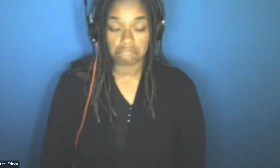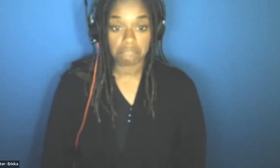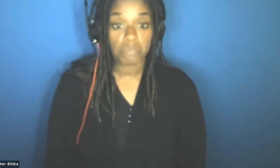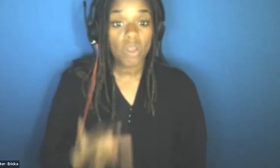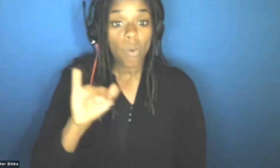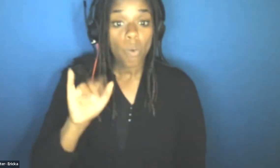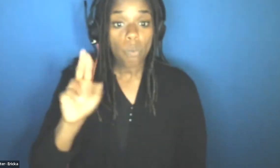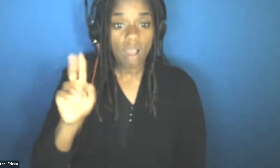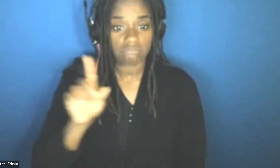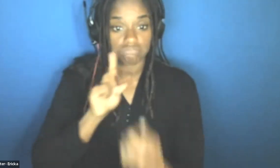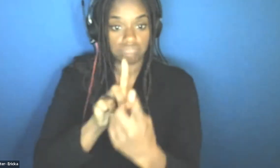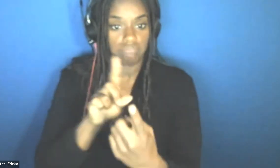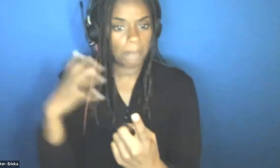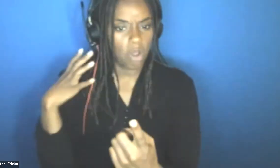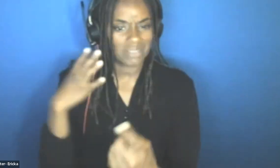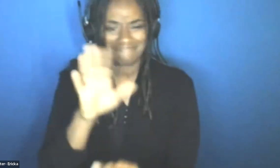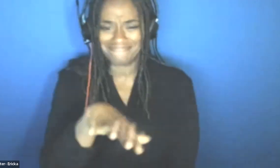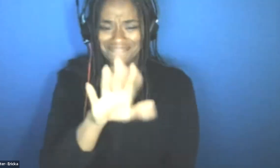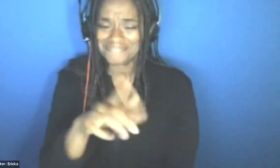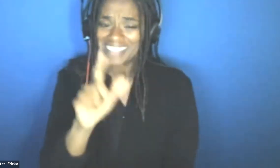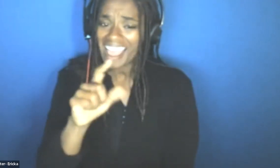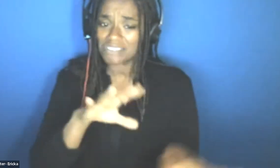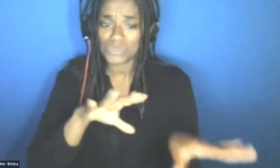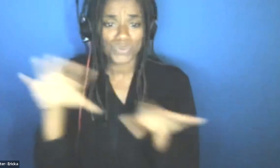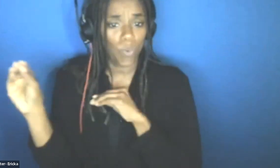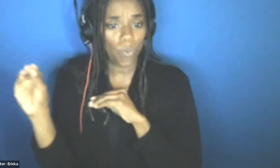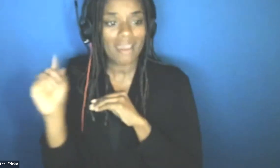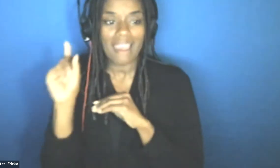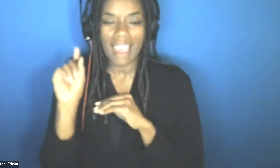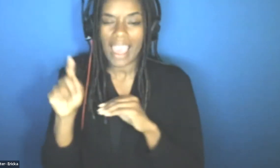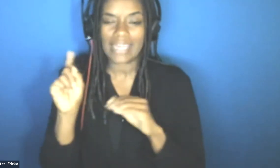Now keeping -- if he wants to take more than the prescribed amount, he may not be covered under the ADA.